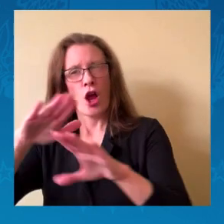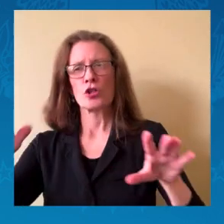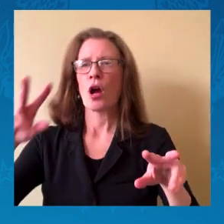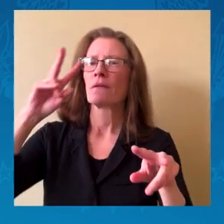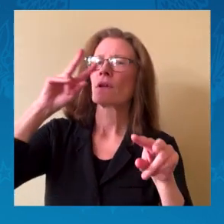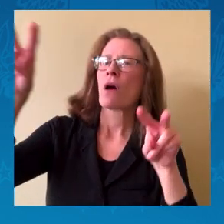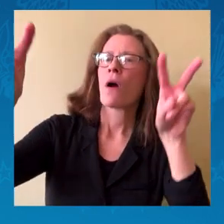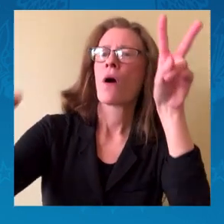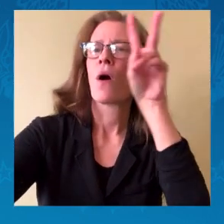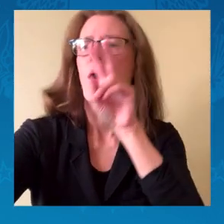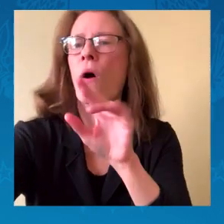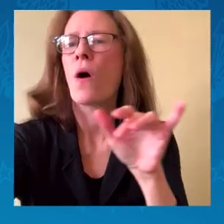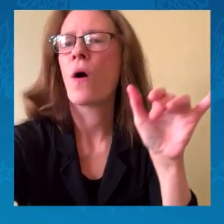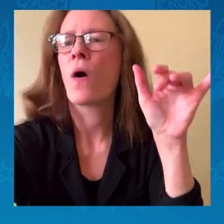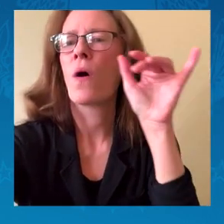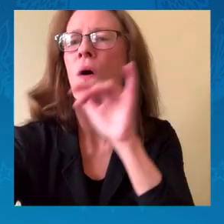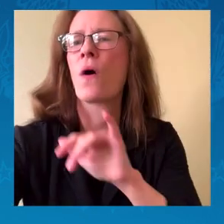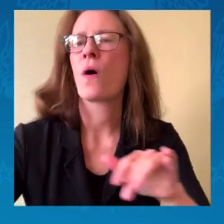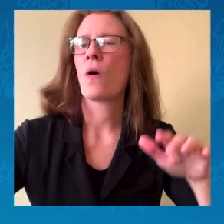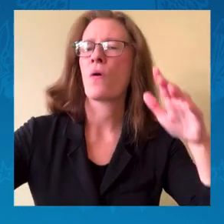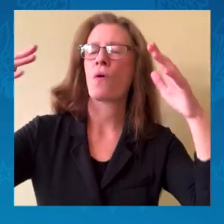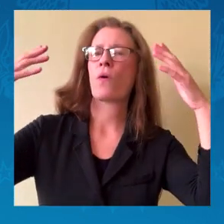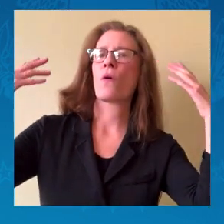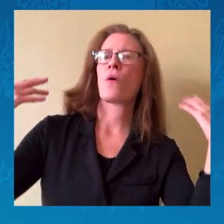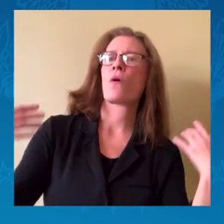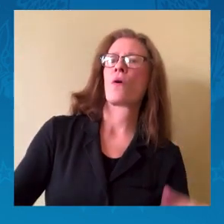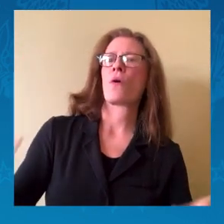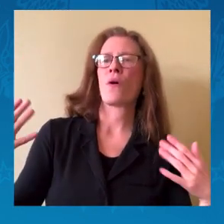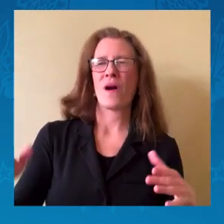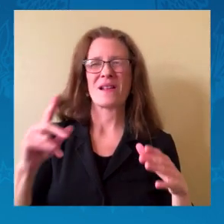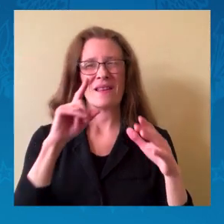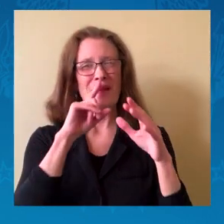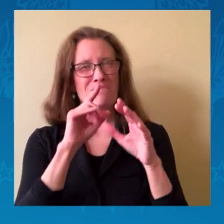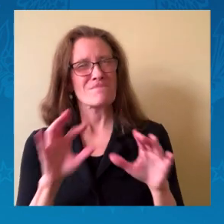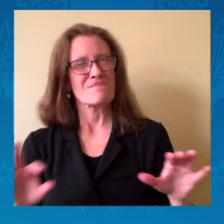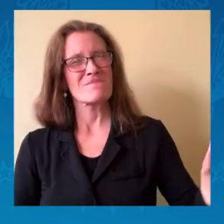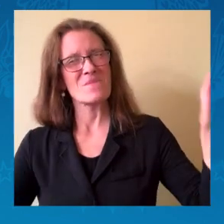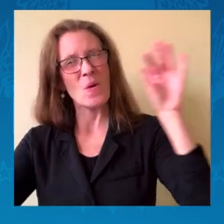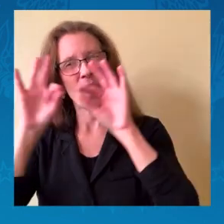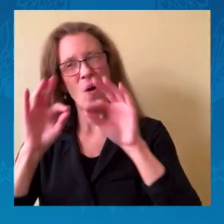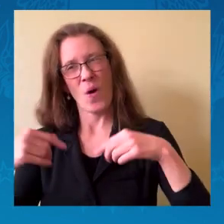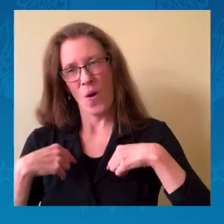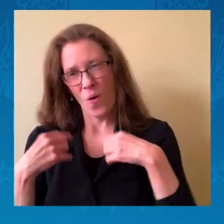that may exist that become barriers to our children, having access to a STEM education